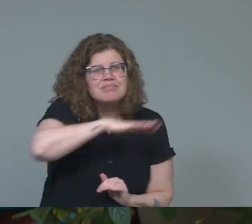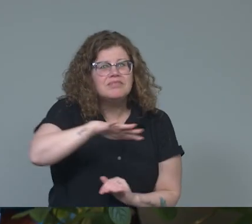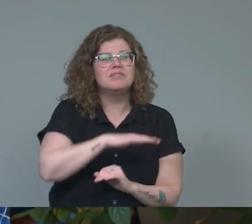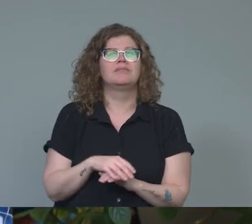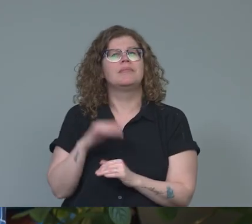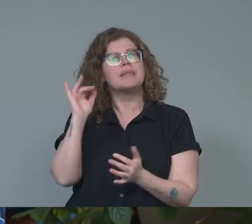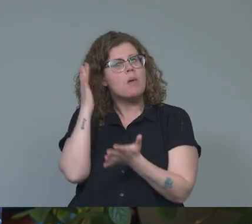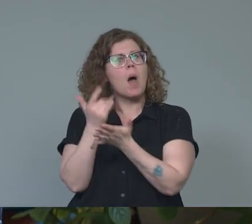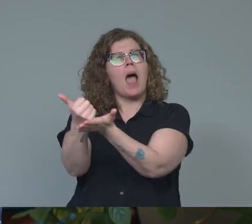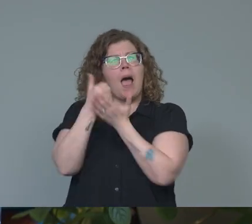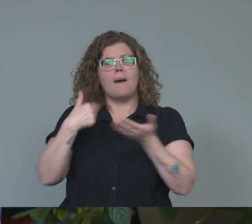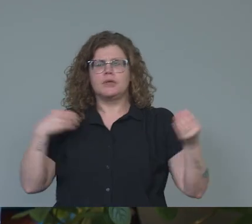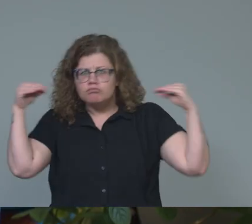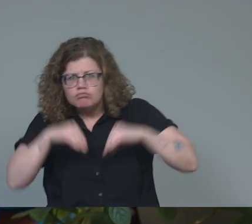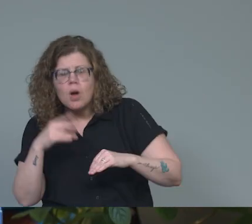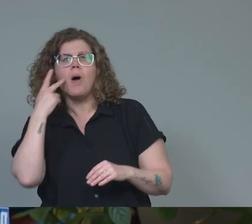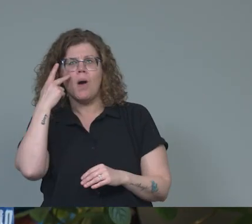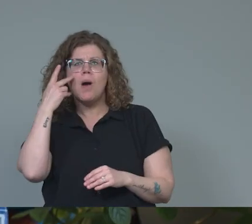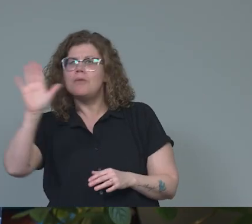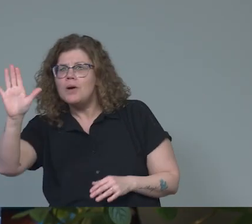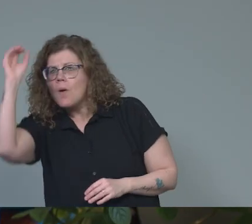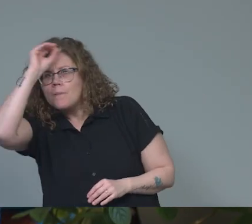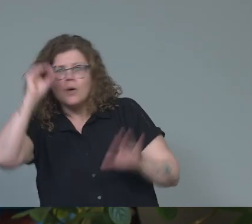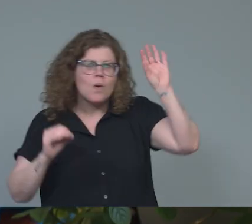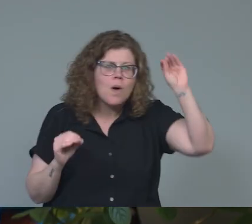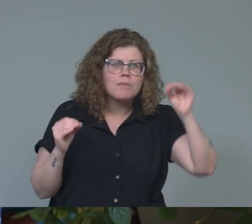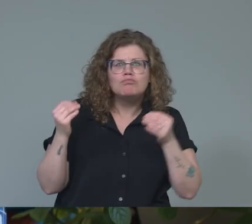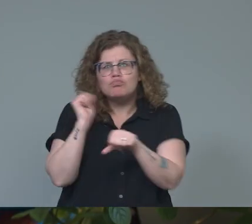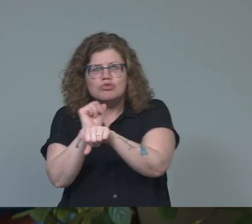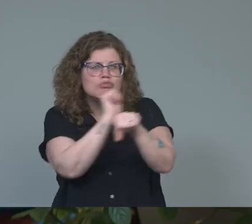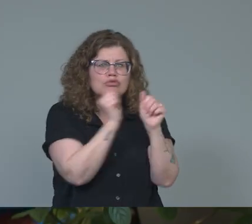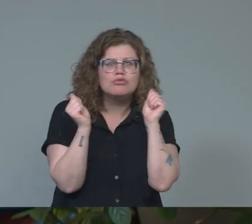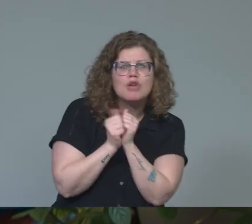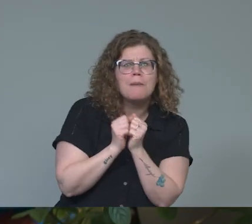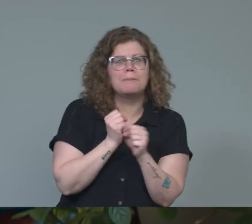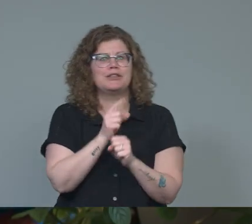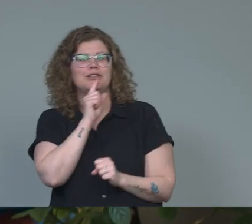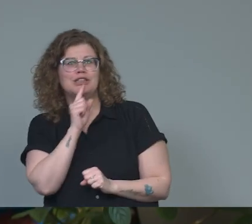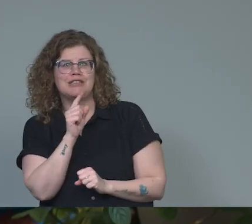sometimes it might be very challenging. But it's mostly it's a very helpful process,